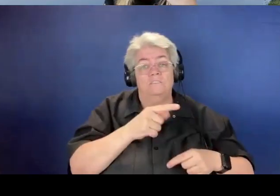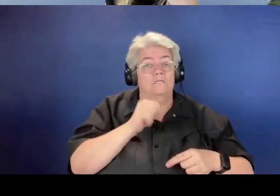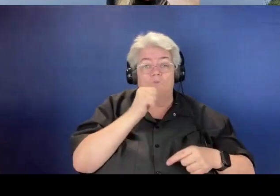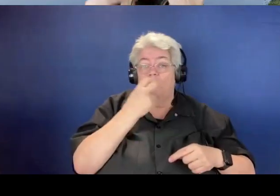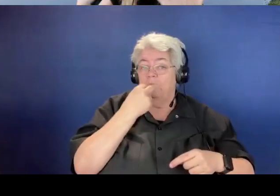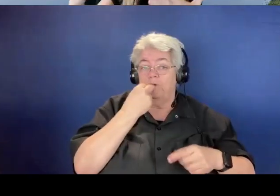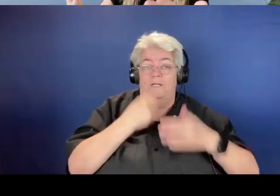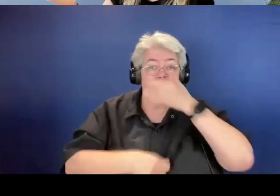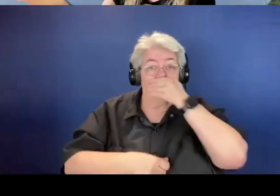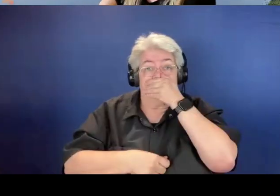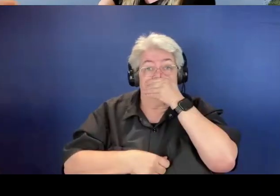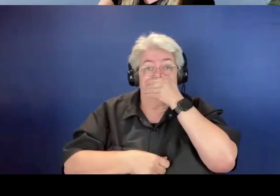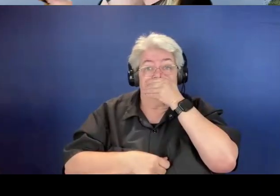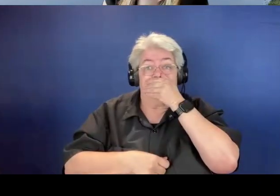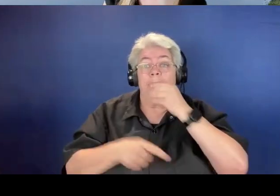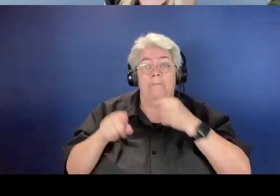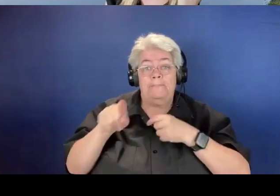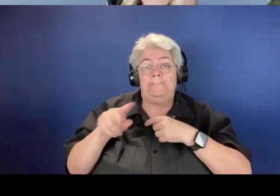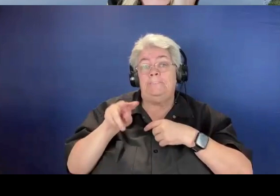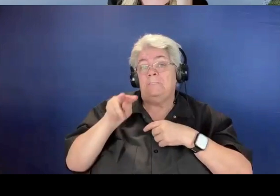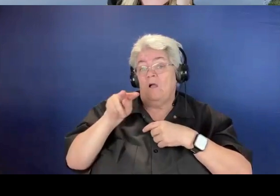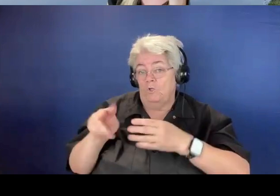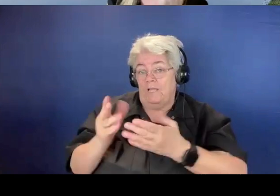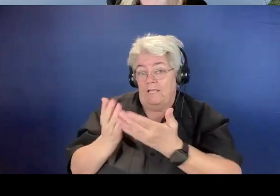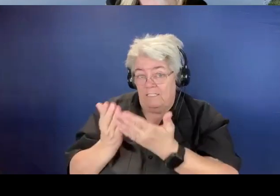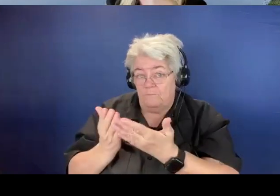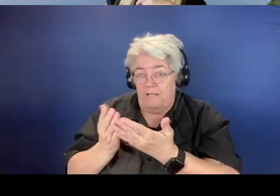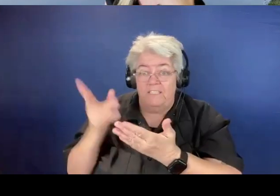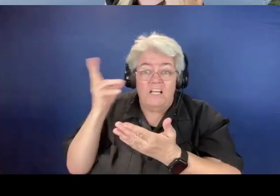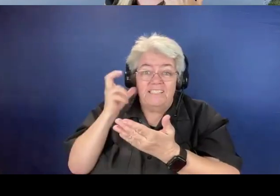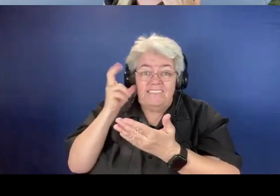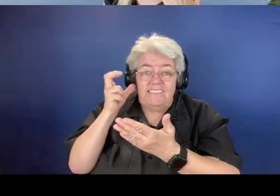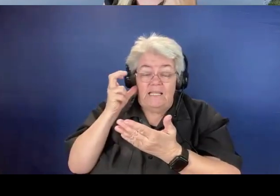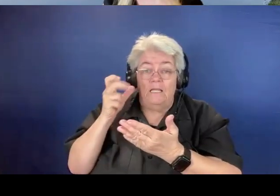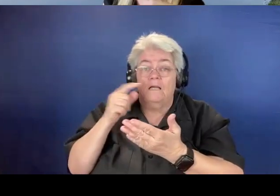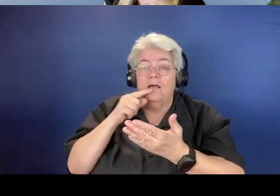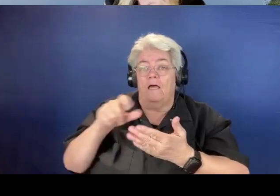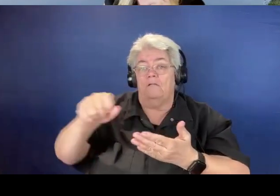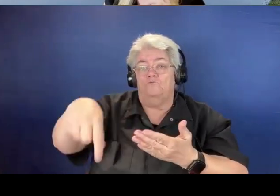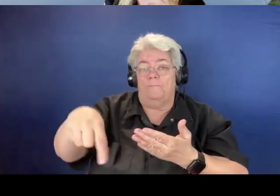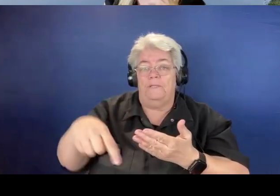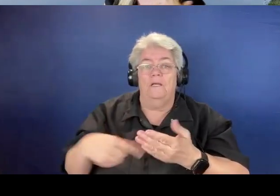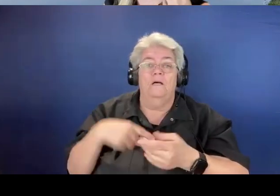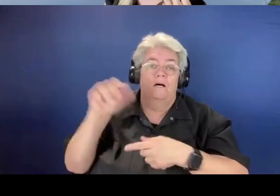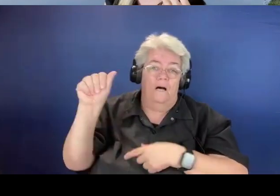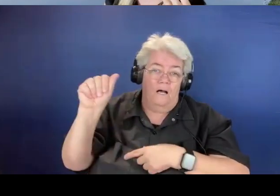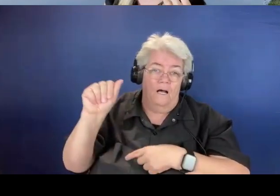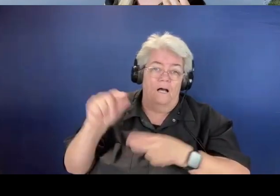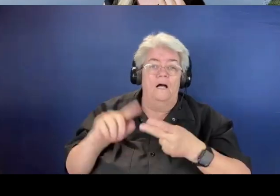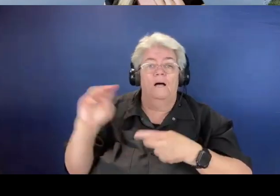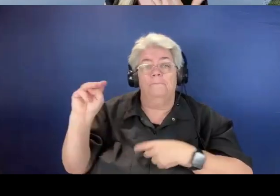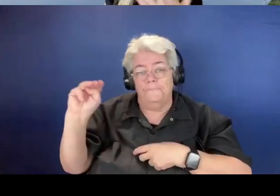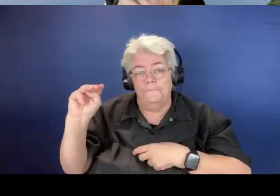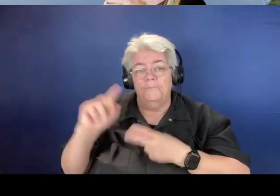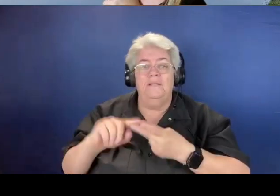So, this is something where they're looking at this page with just listening and dropping aa mm ee. Right?